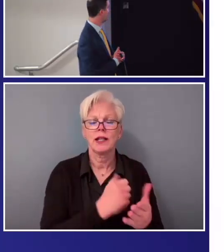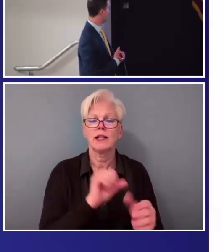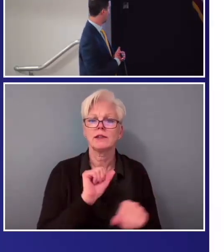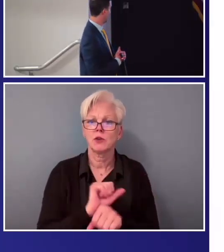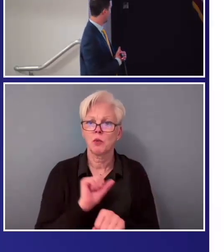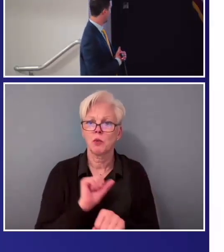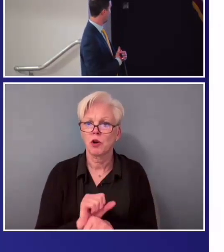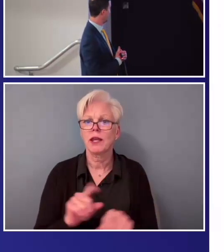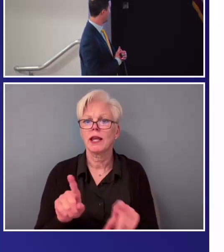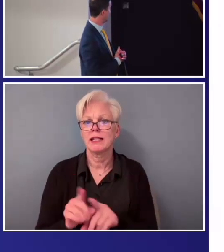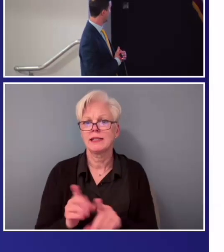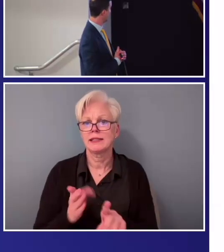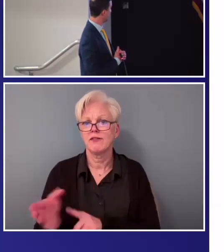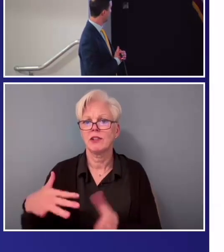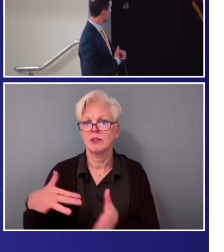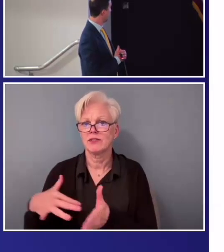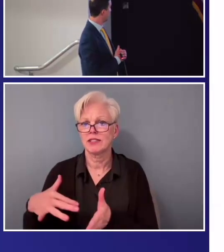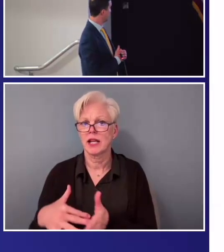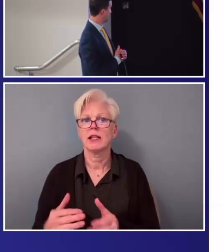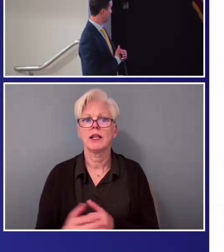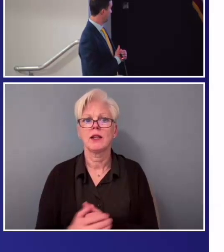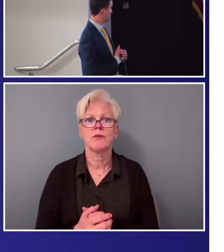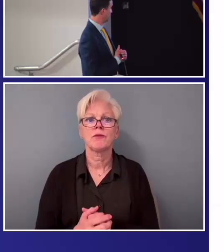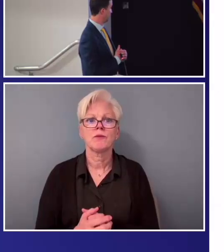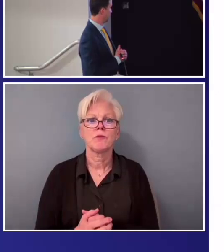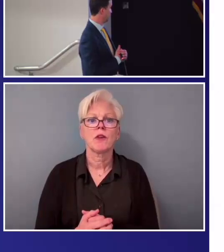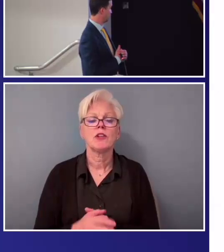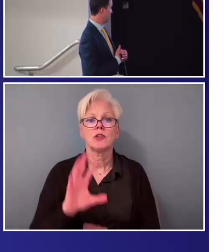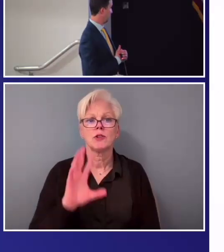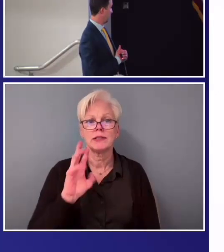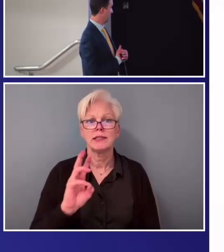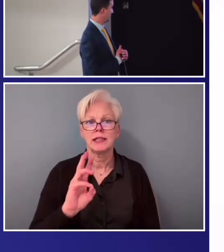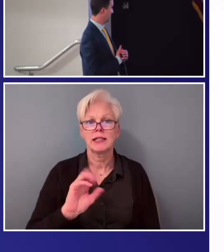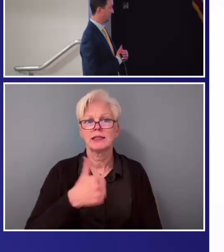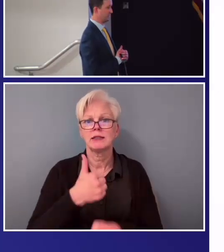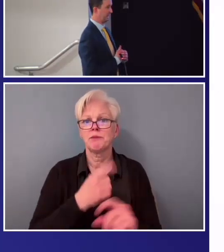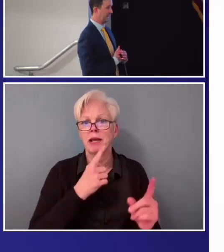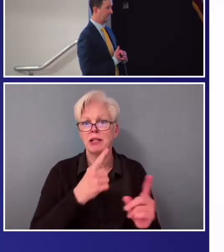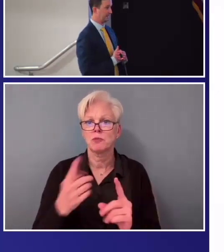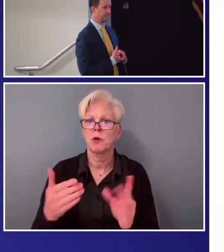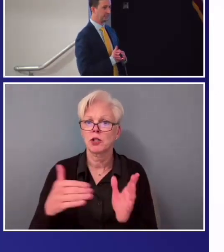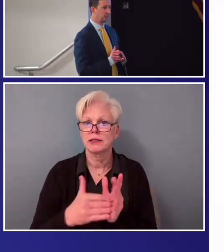Can we click to the next slide, please? So here are the six benchmarks again. But this time I've just highlighted the key